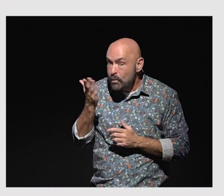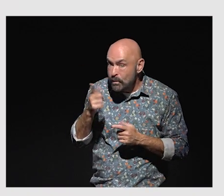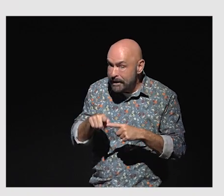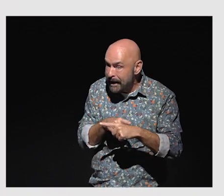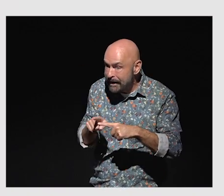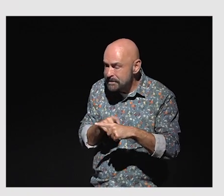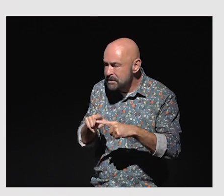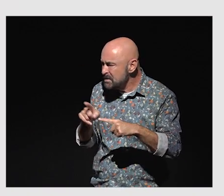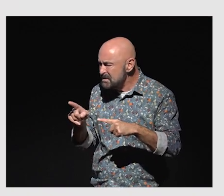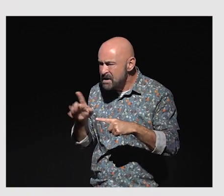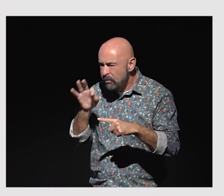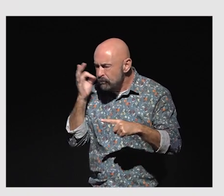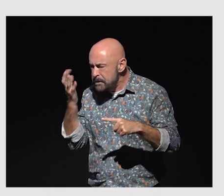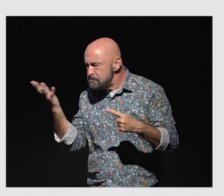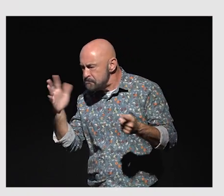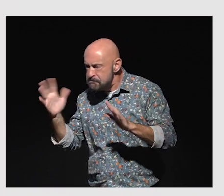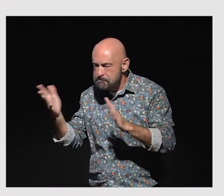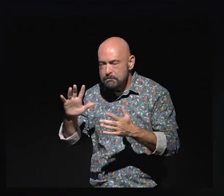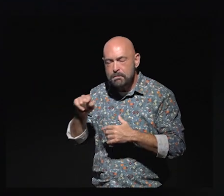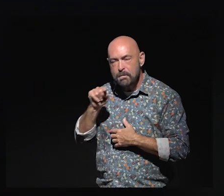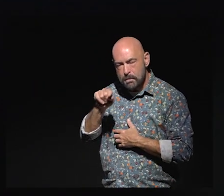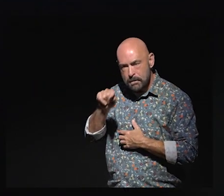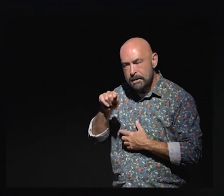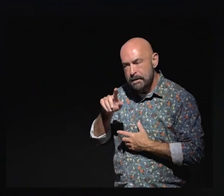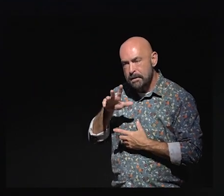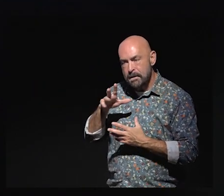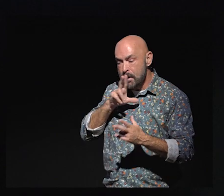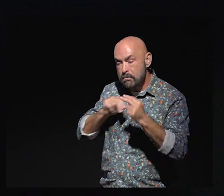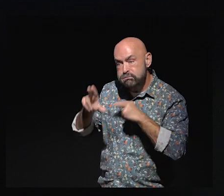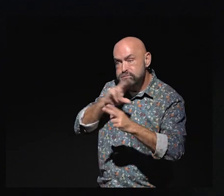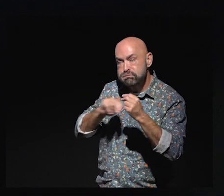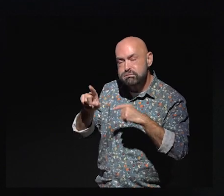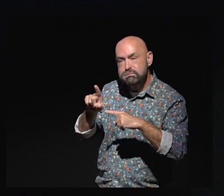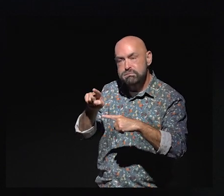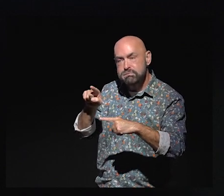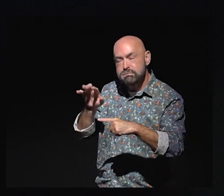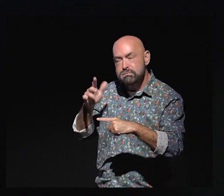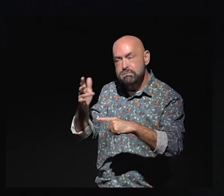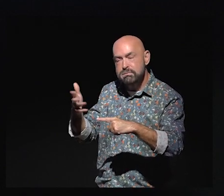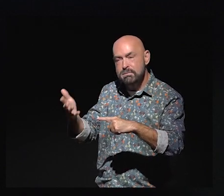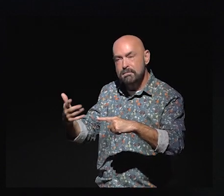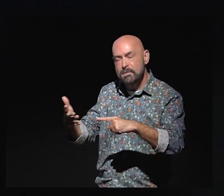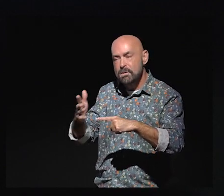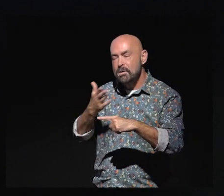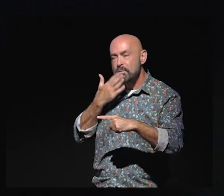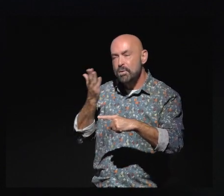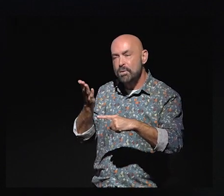I don't know if they had French or not, but probably, among themselves, they spoke English. So there was no, or very little,